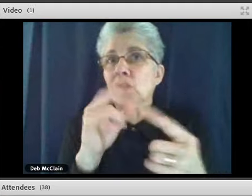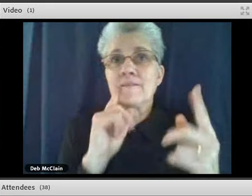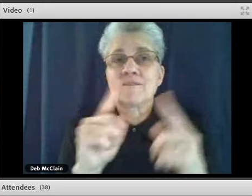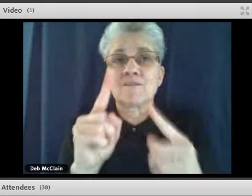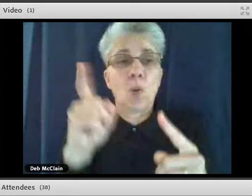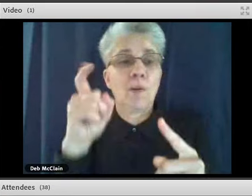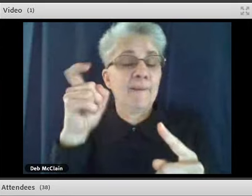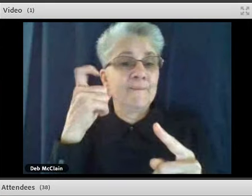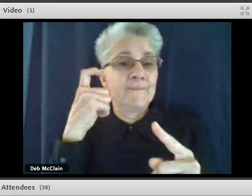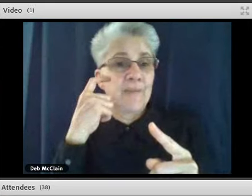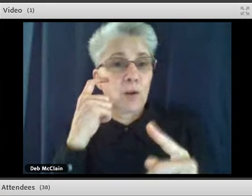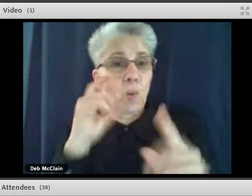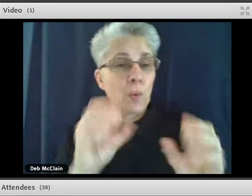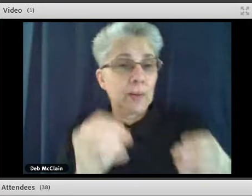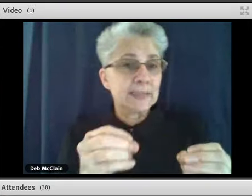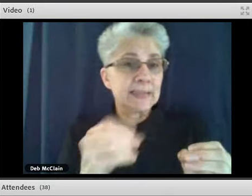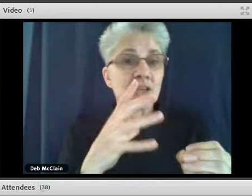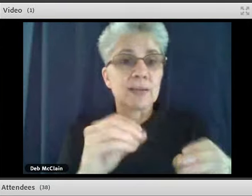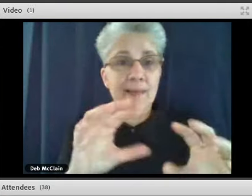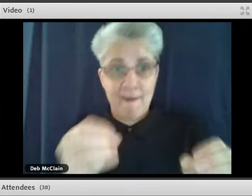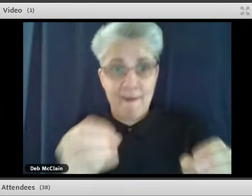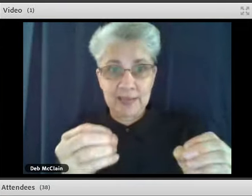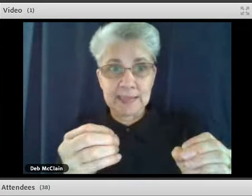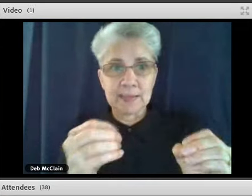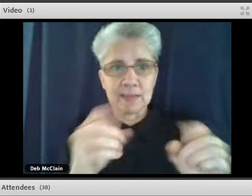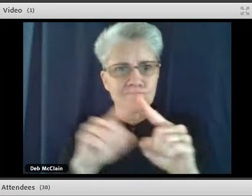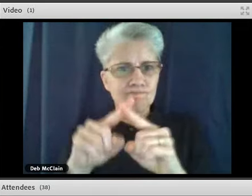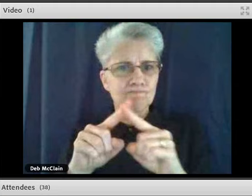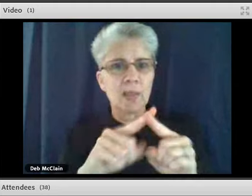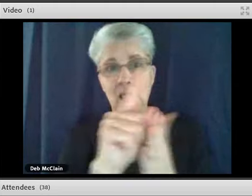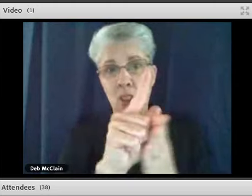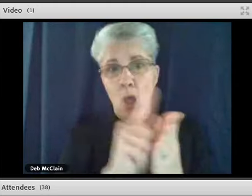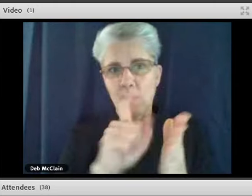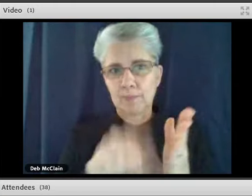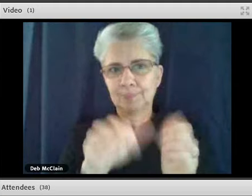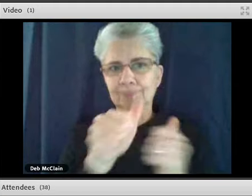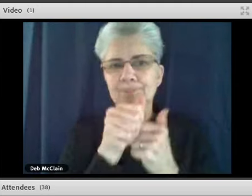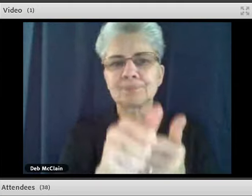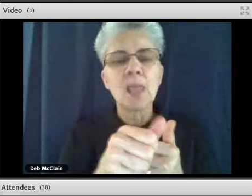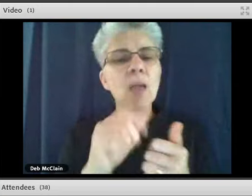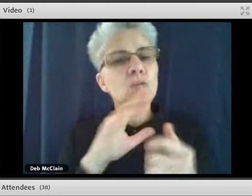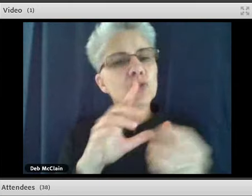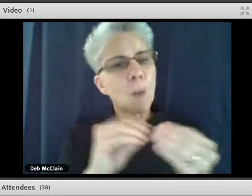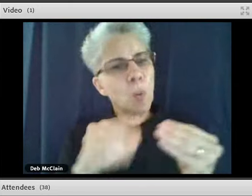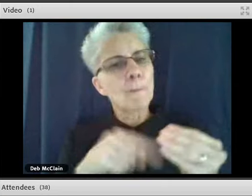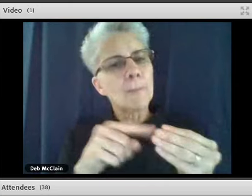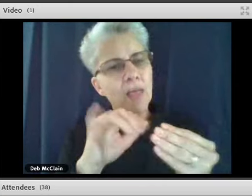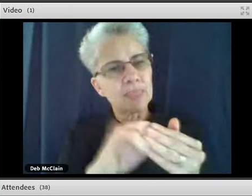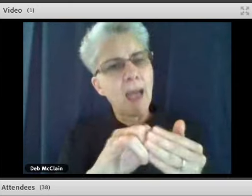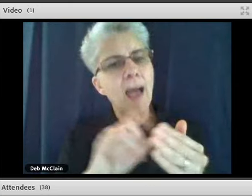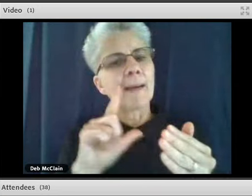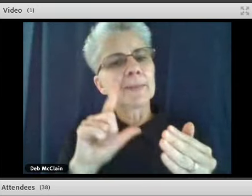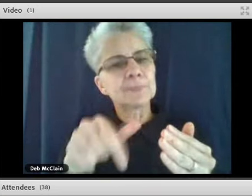especially for federal organizations and offices. it's the law. And we'll talk a little bit more about that.